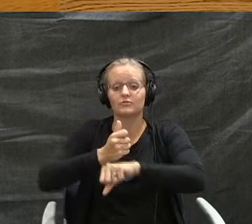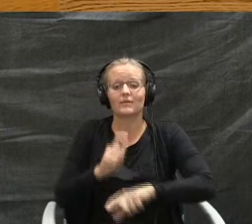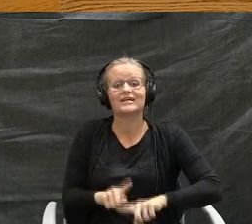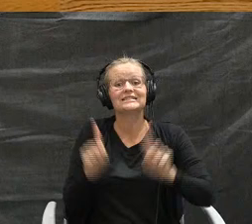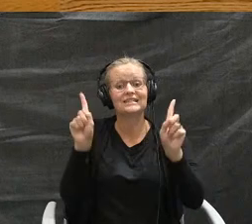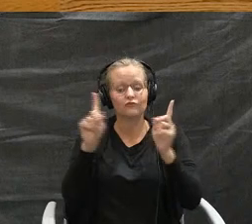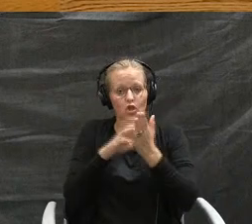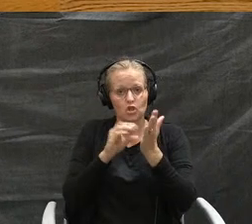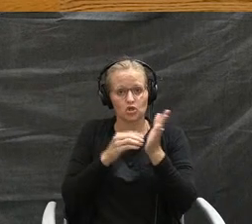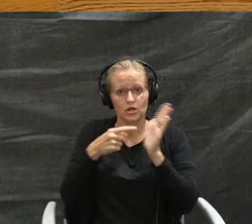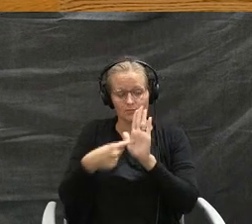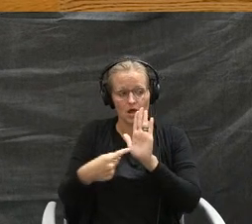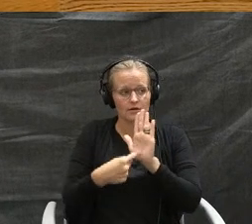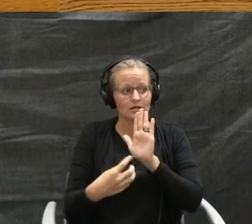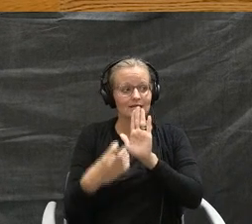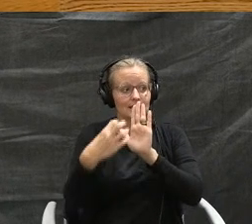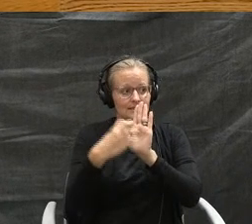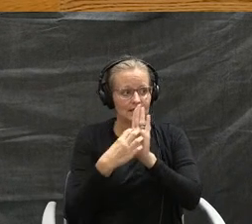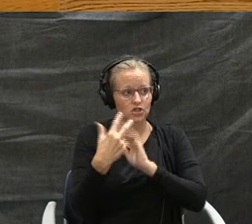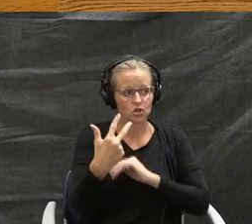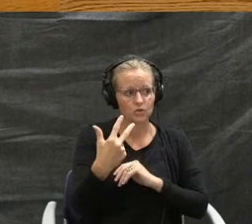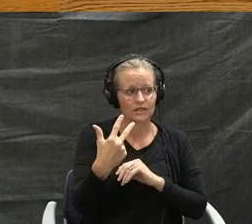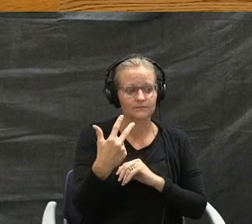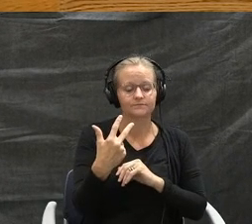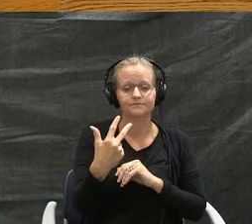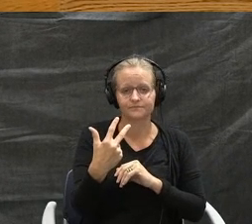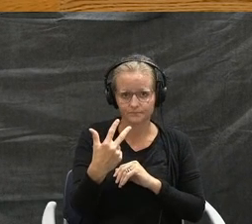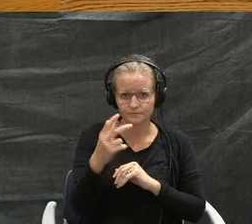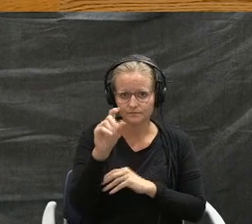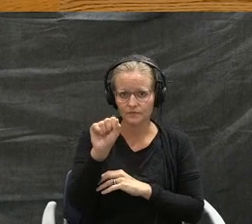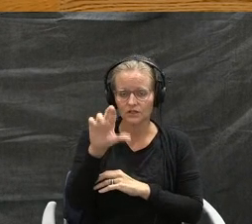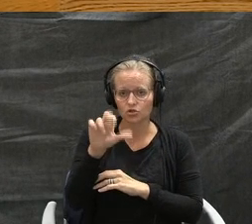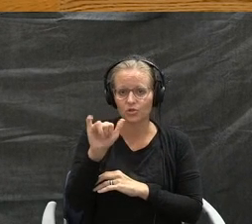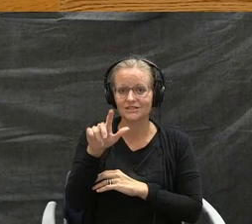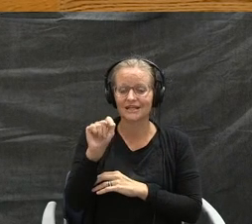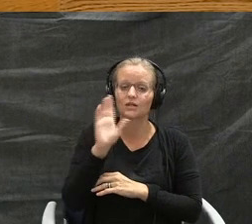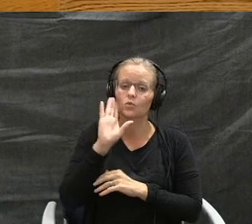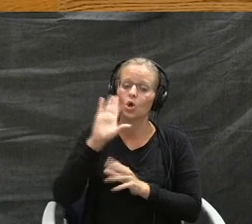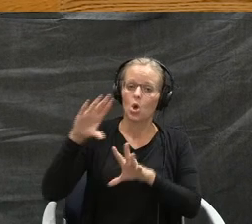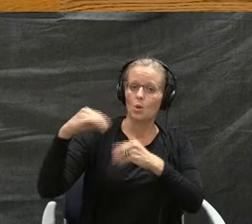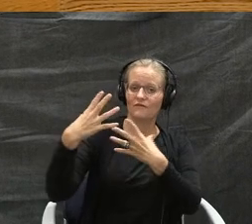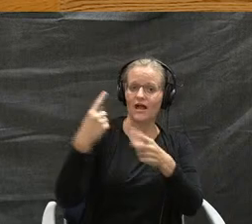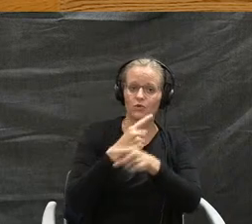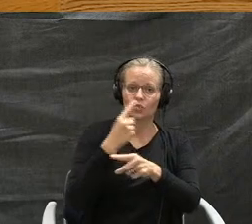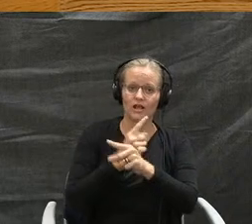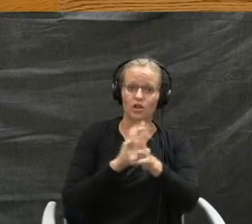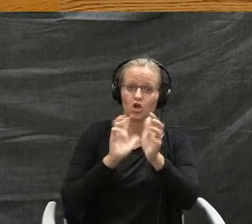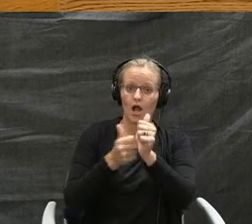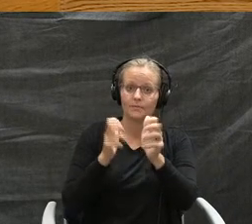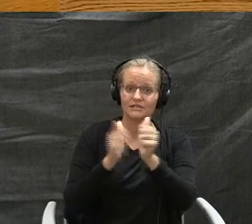Section 3 the Superintendent will provide regular updates to the school board regarding the school district's efforts.